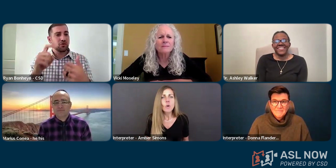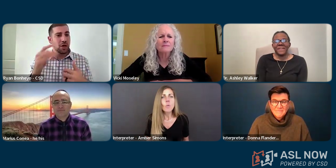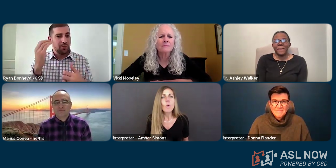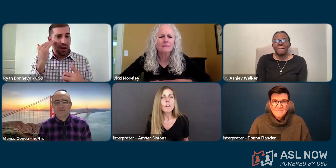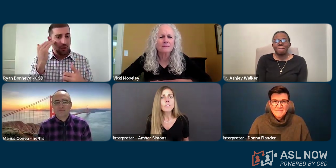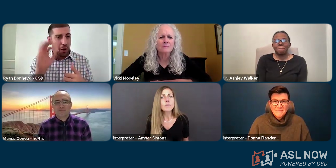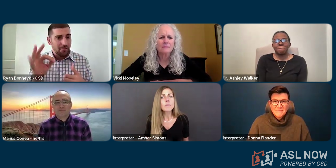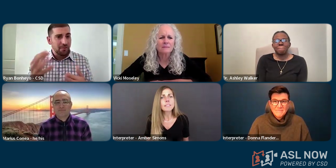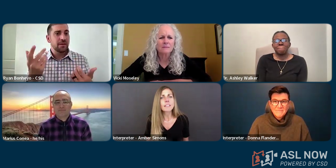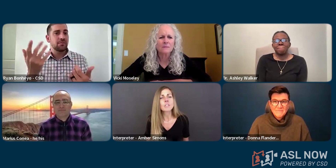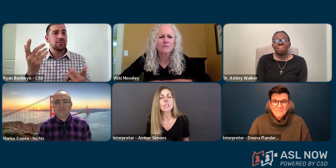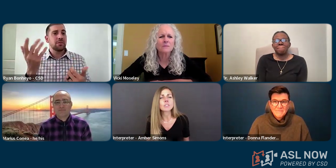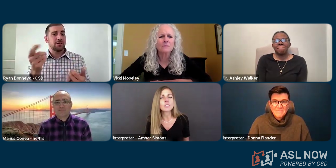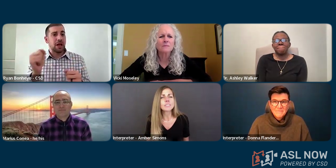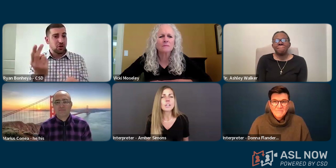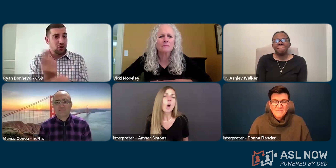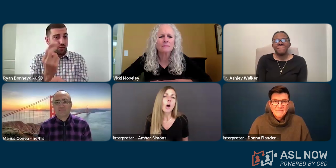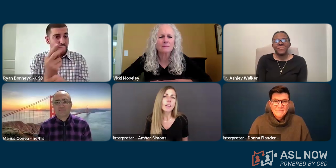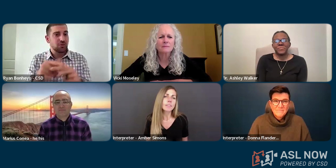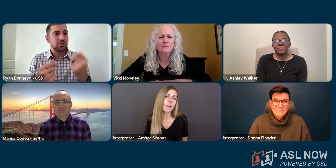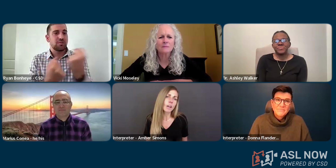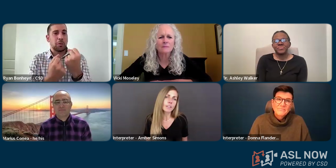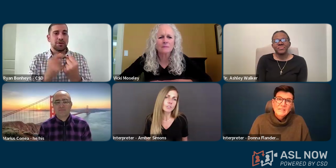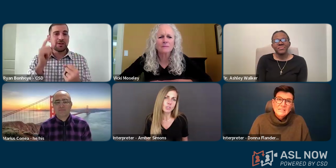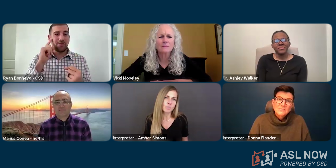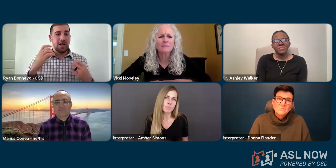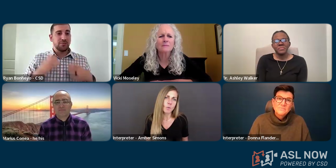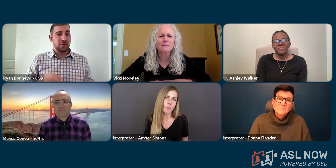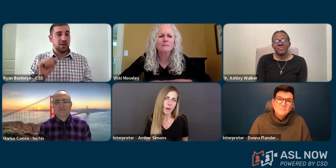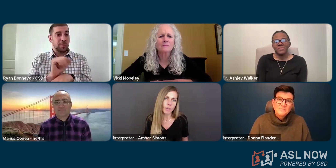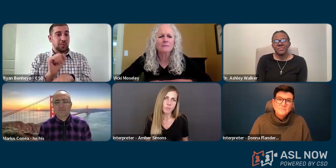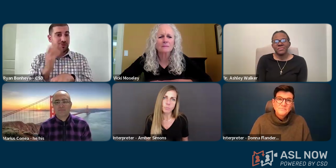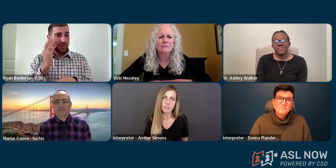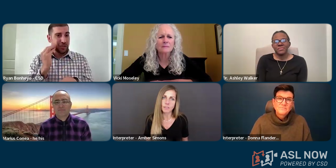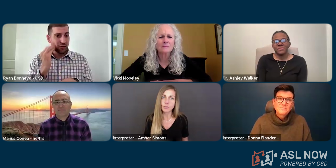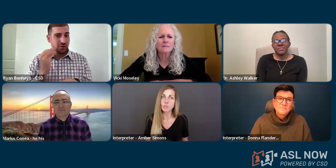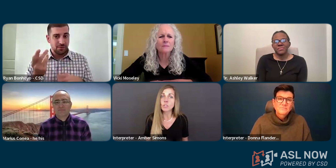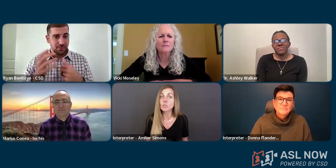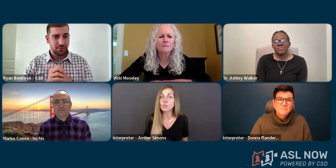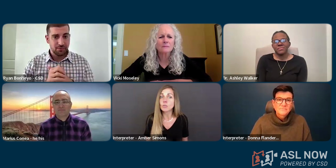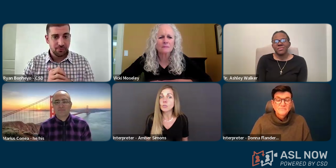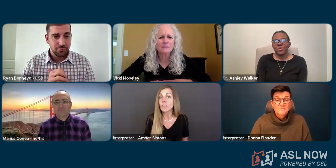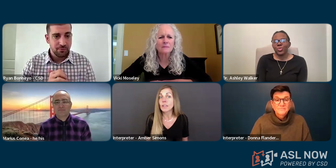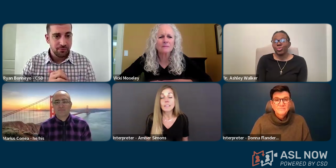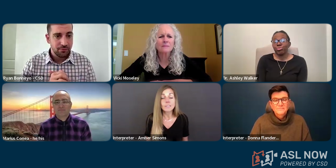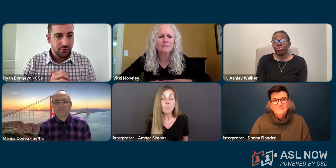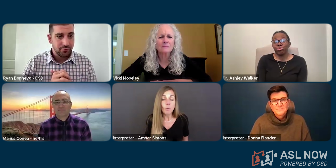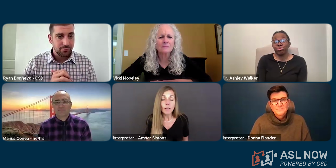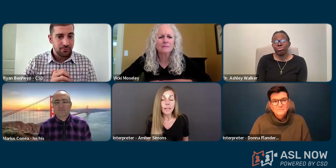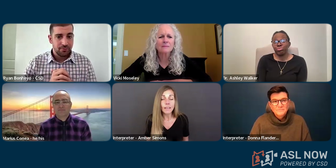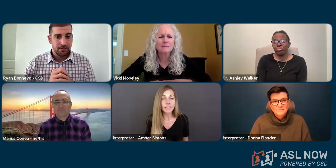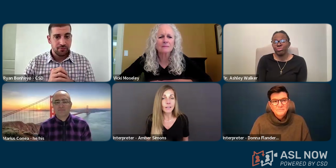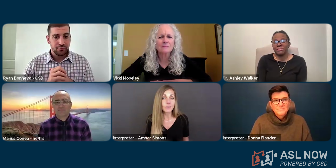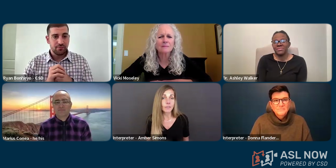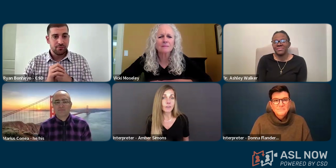So what are some of the technologies that are the audience should be aware of to potentially use supporting their deaf